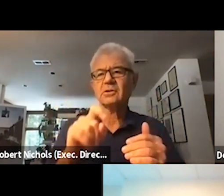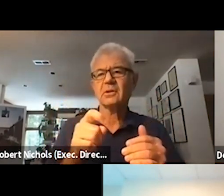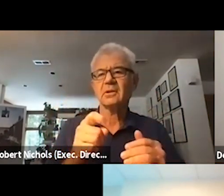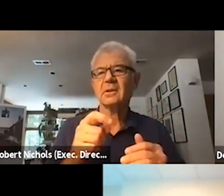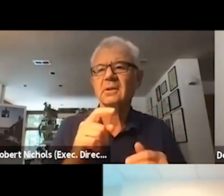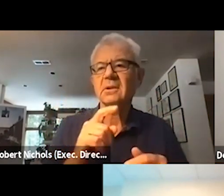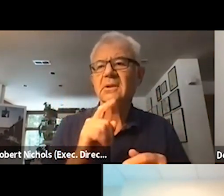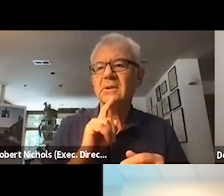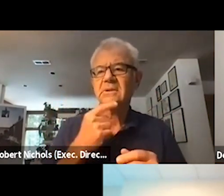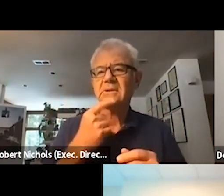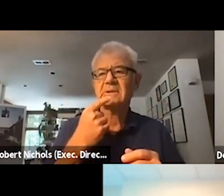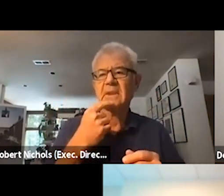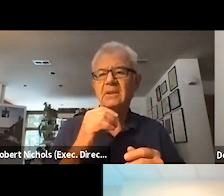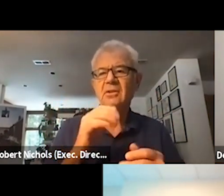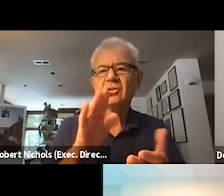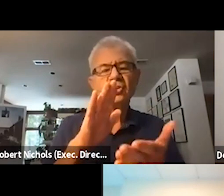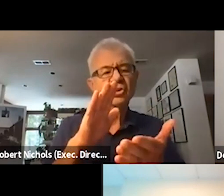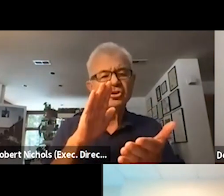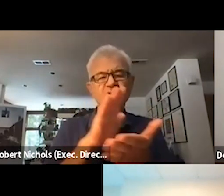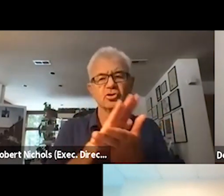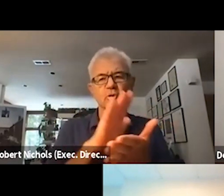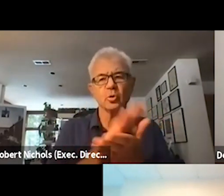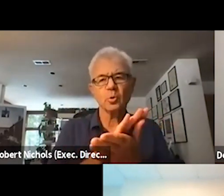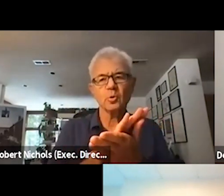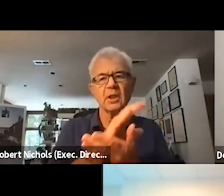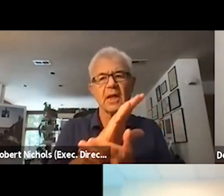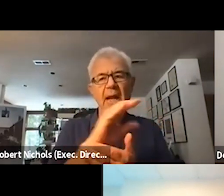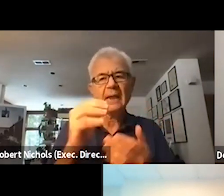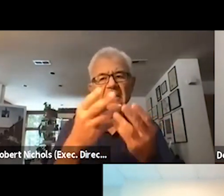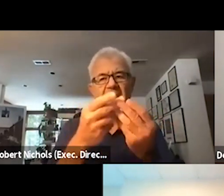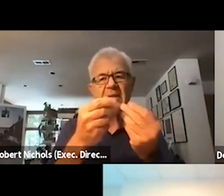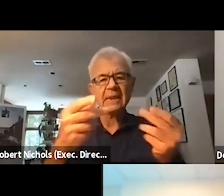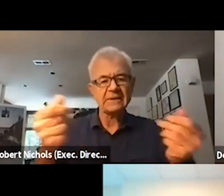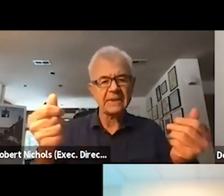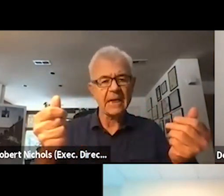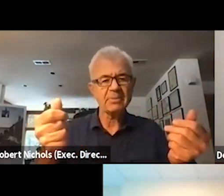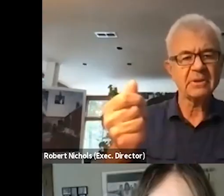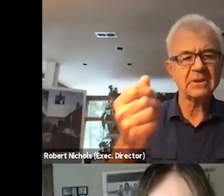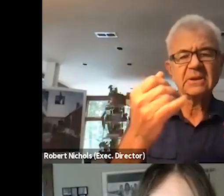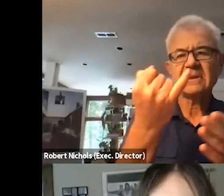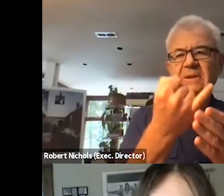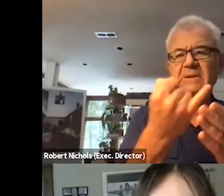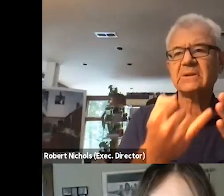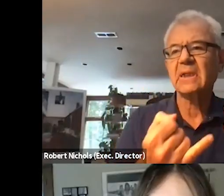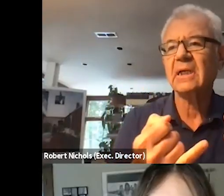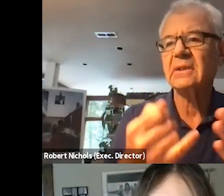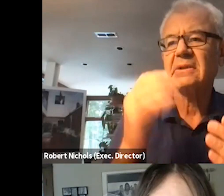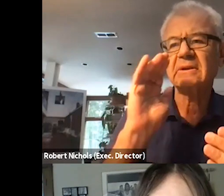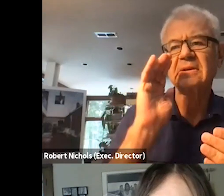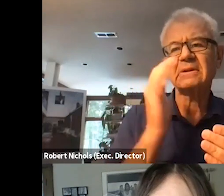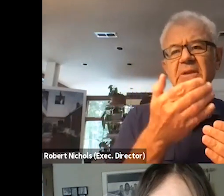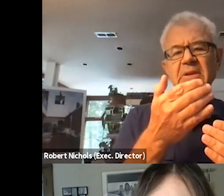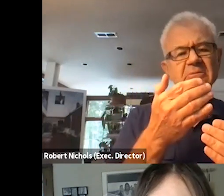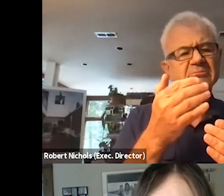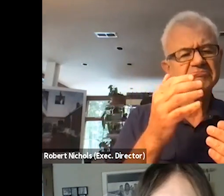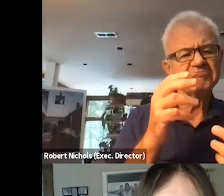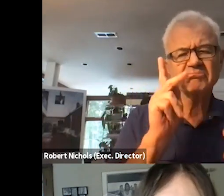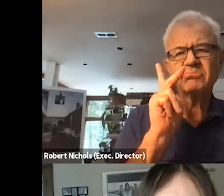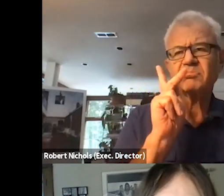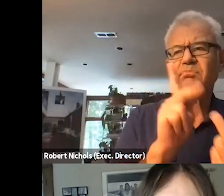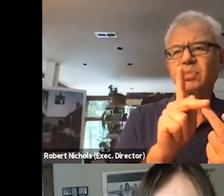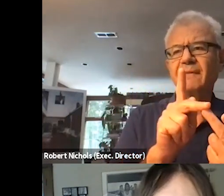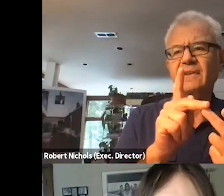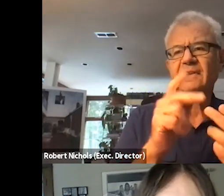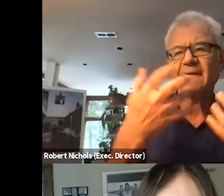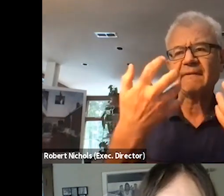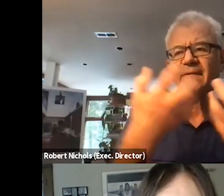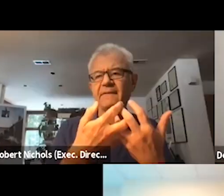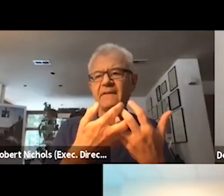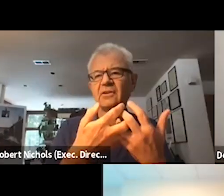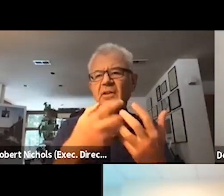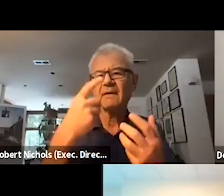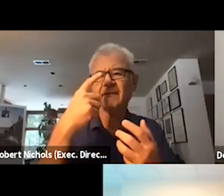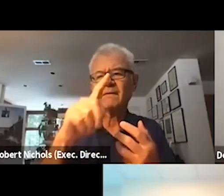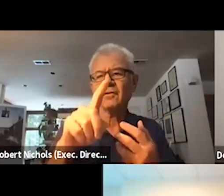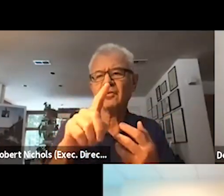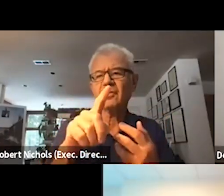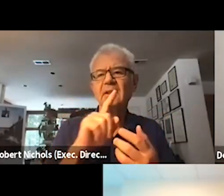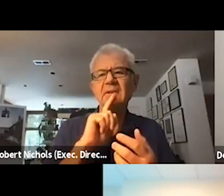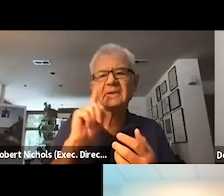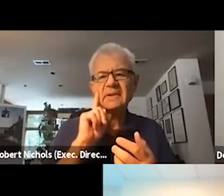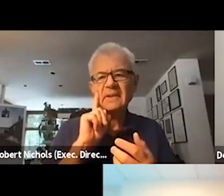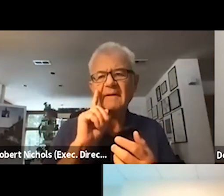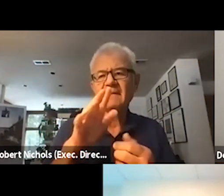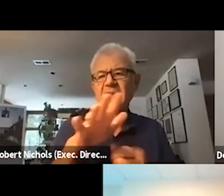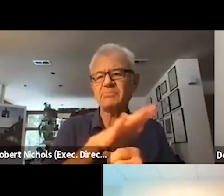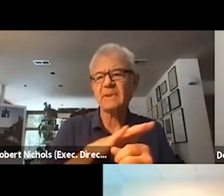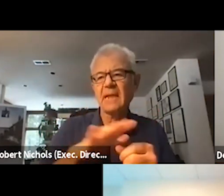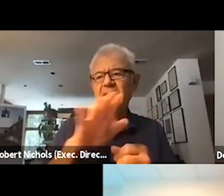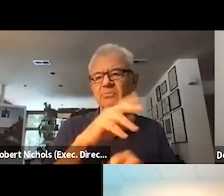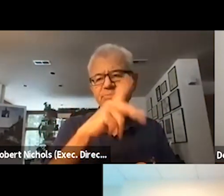So, now in terms of landscape design, it seems that this is a perfect fit